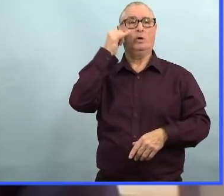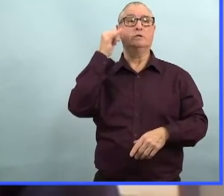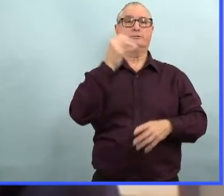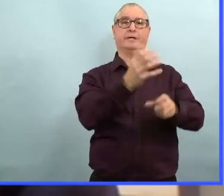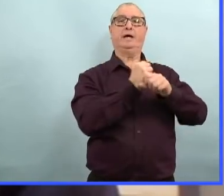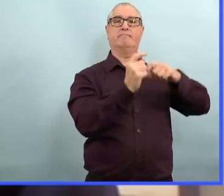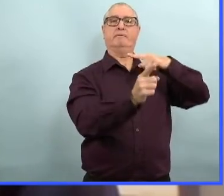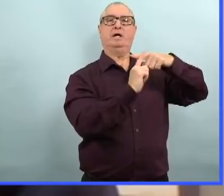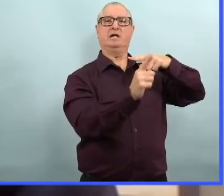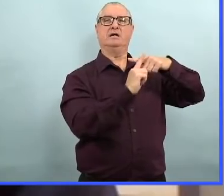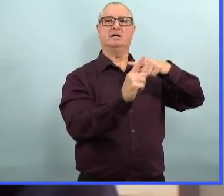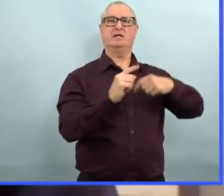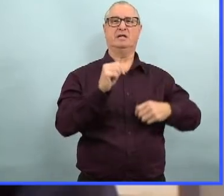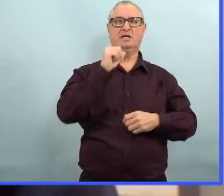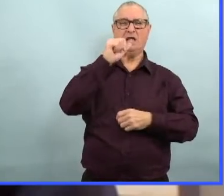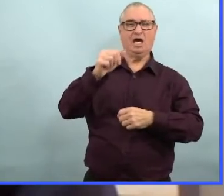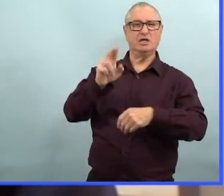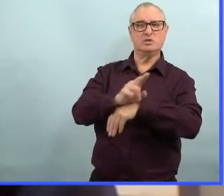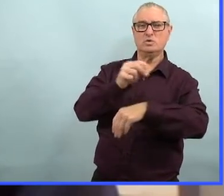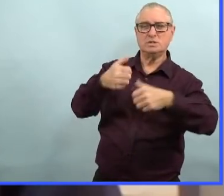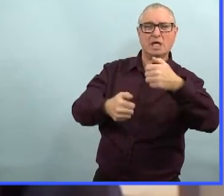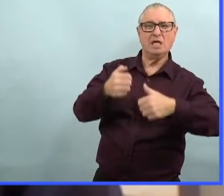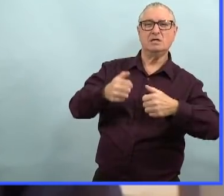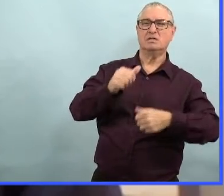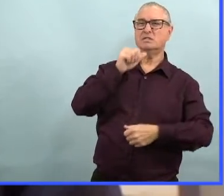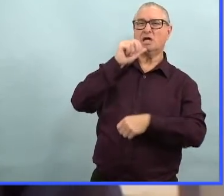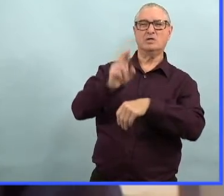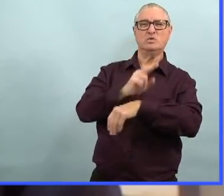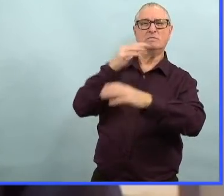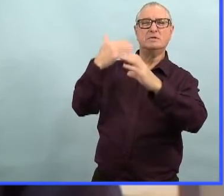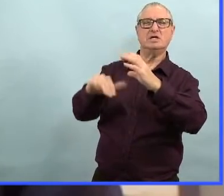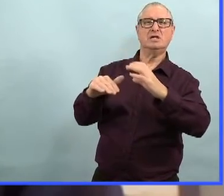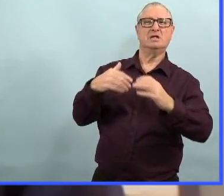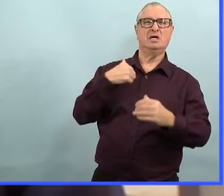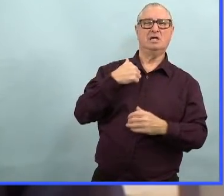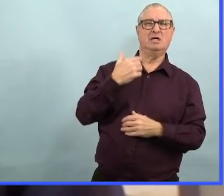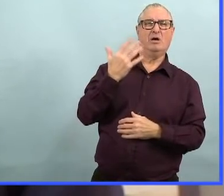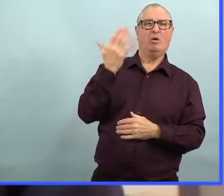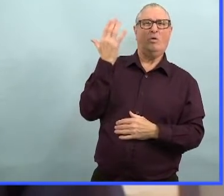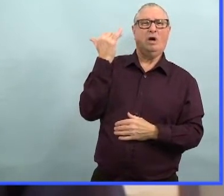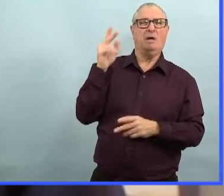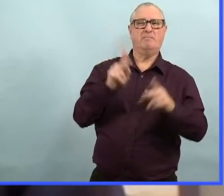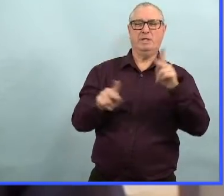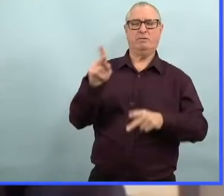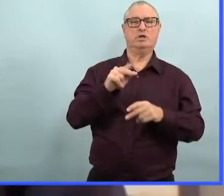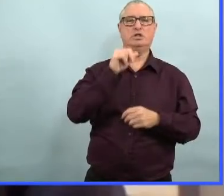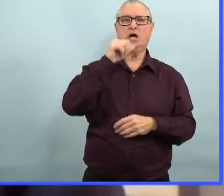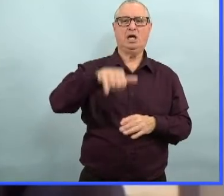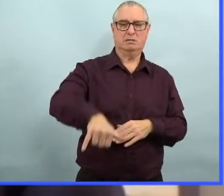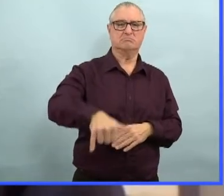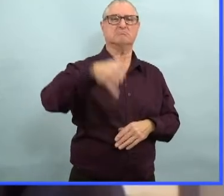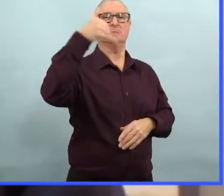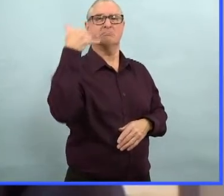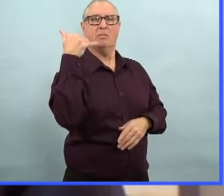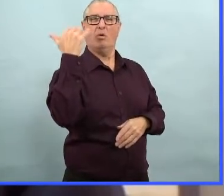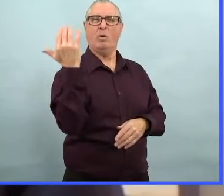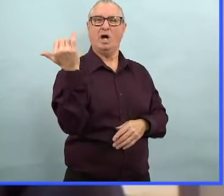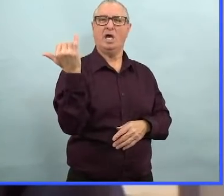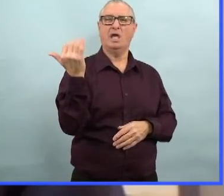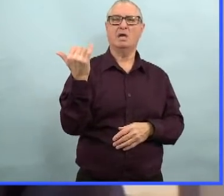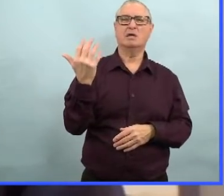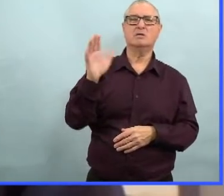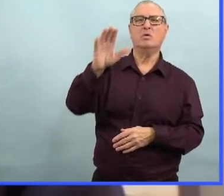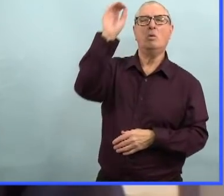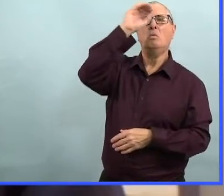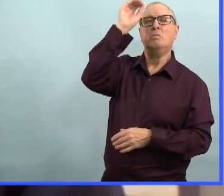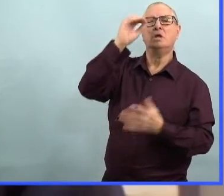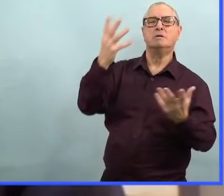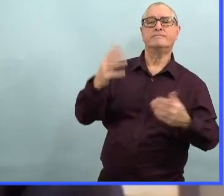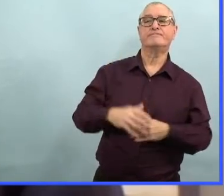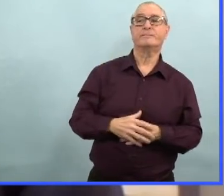at right and then so i mean people who are going for for testing um should be isolating while